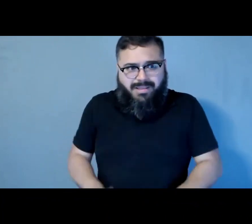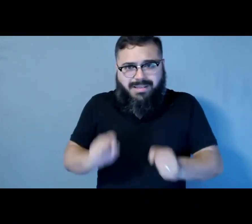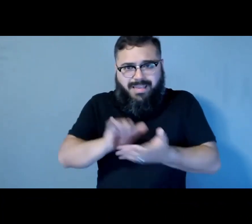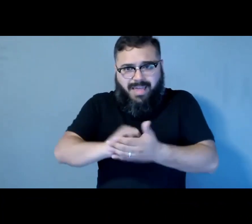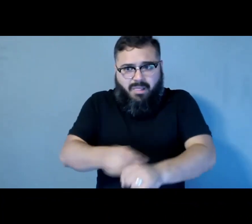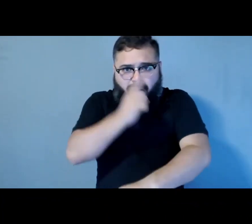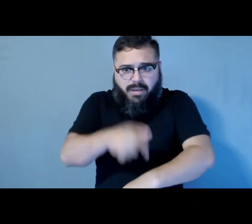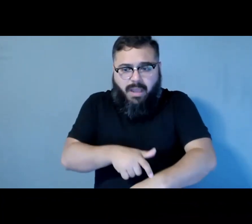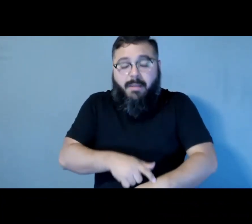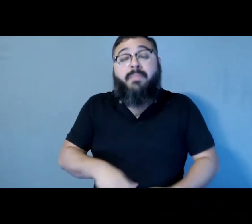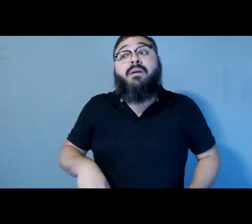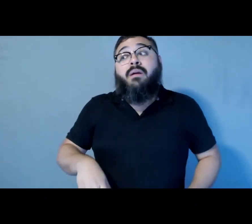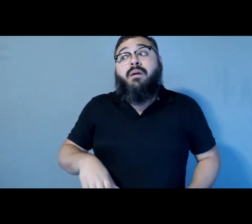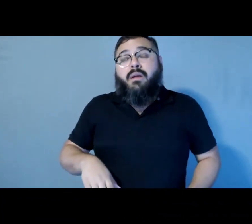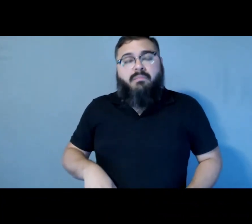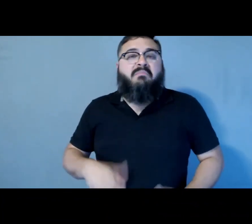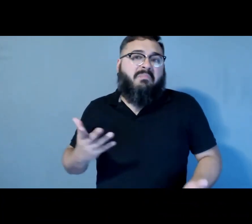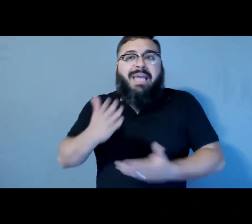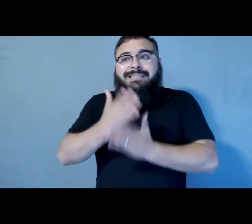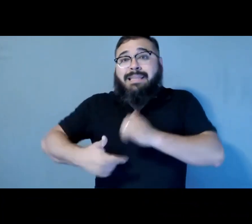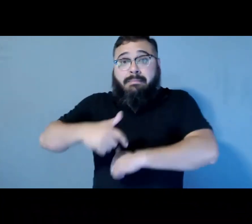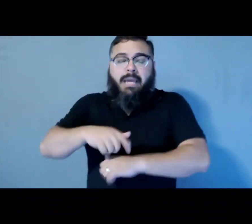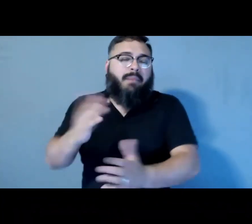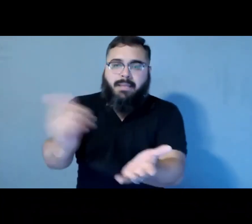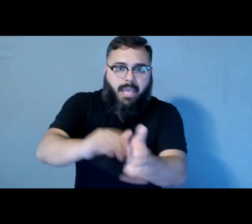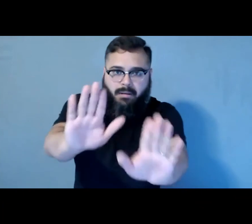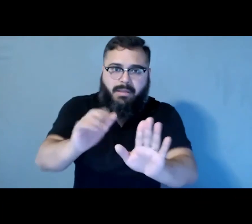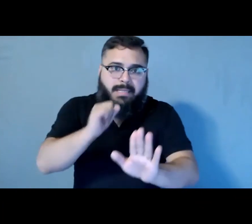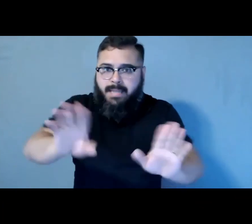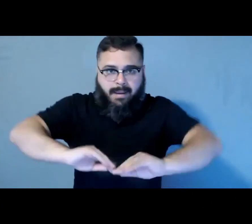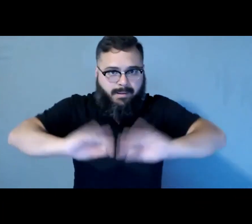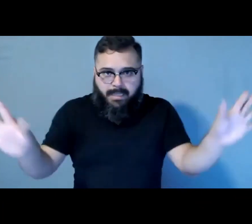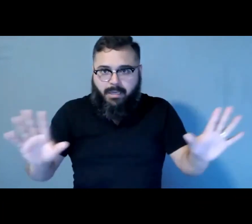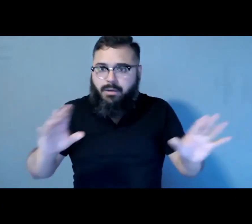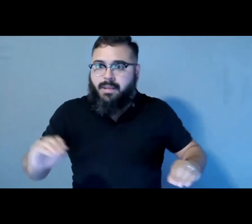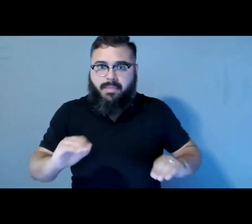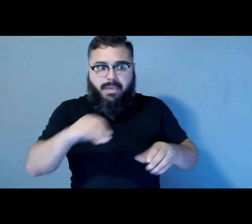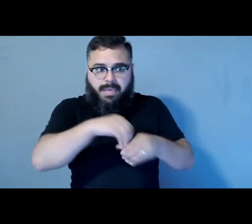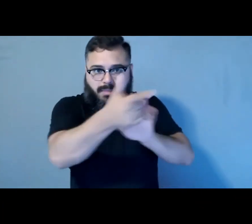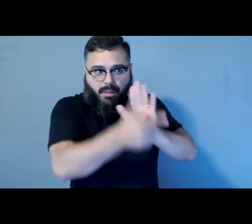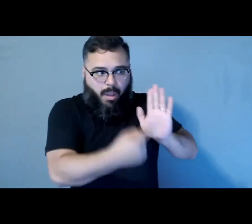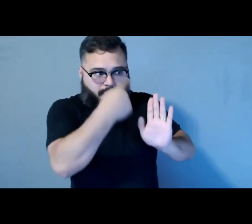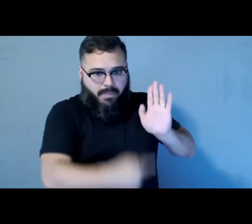At a certain point though and again, it's not clear, there's nothing in the law, but at a certain point,